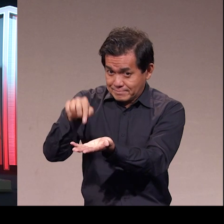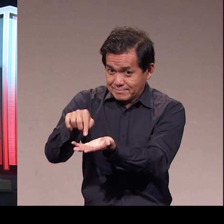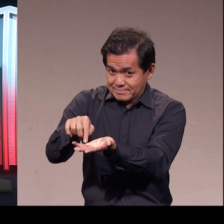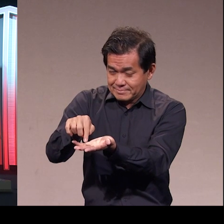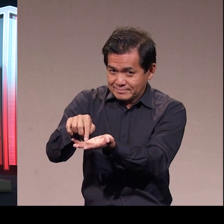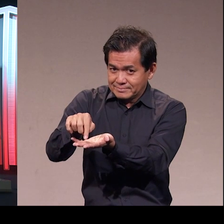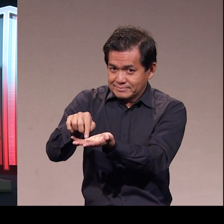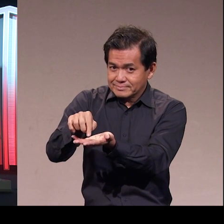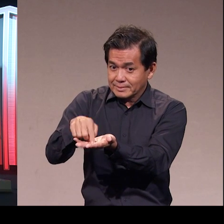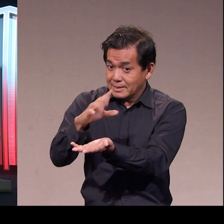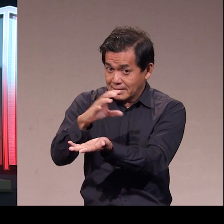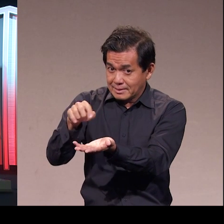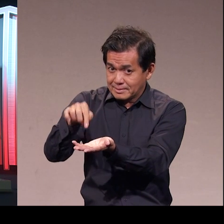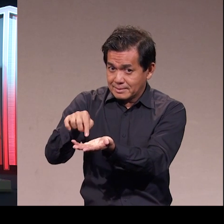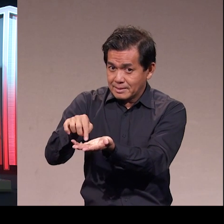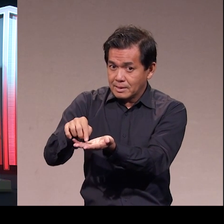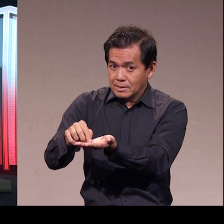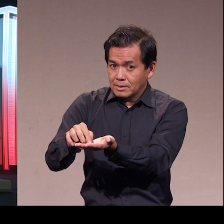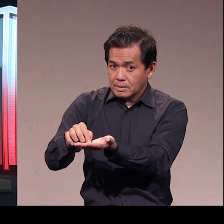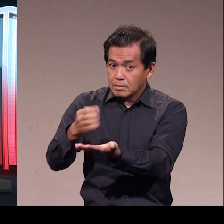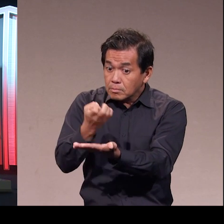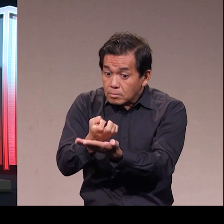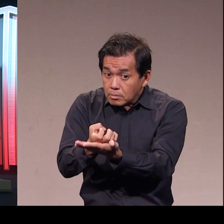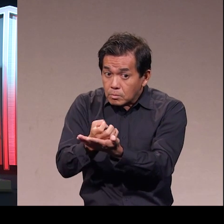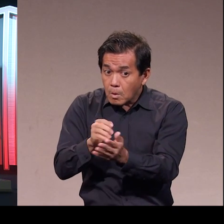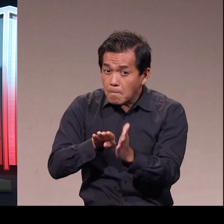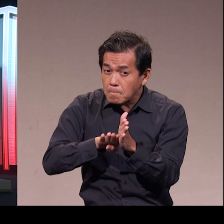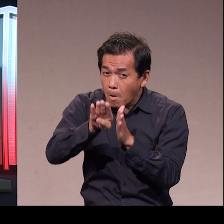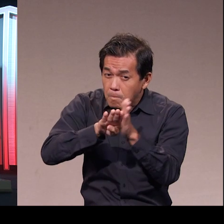As our economy transformed we begin to see more types of jobs.